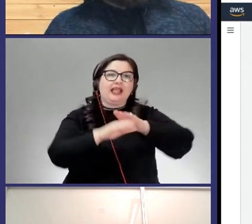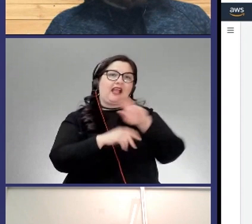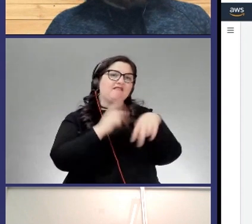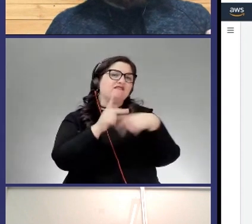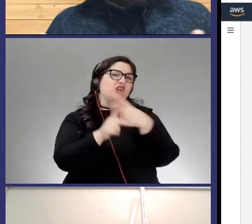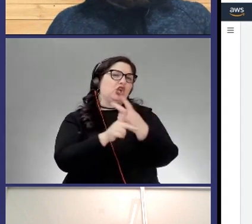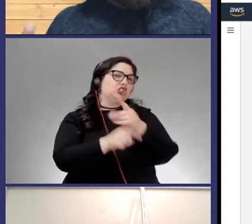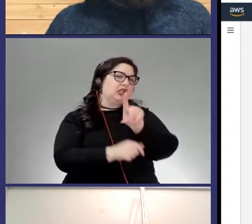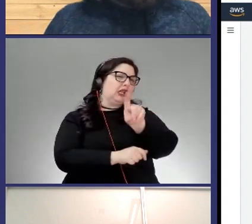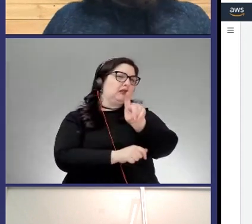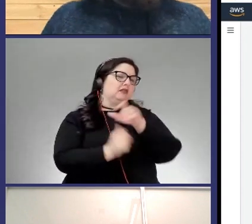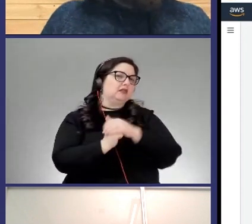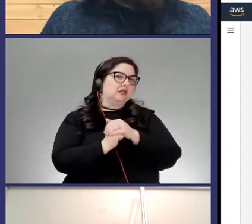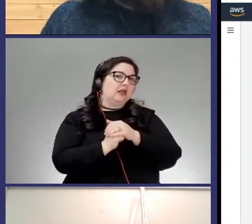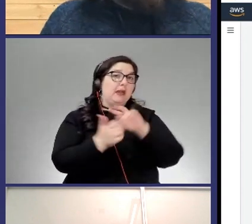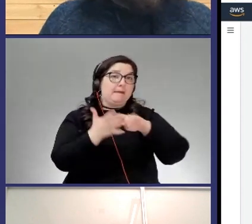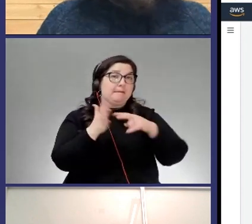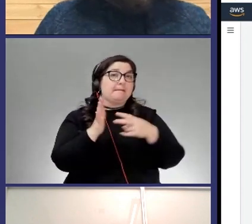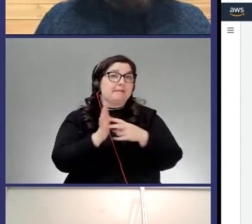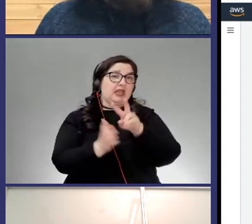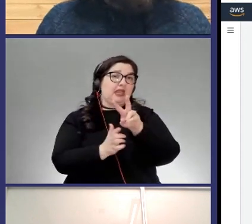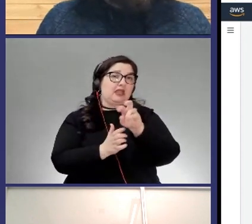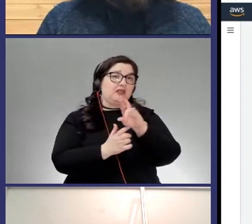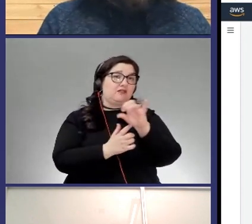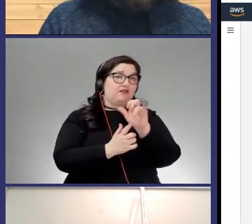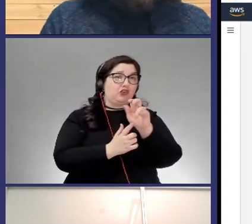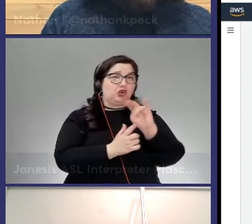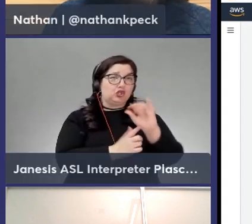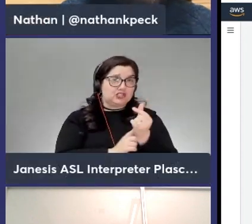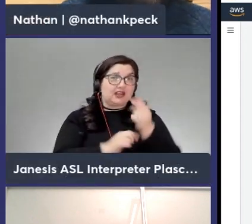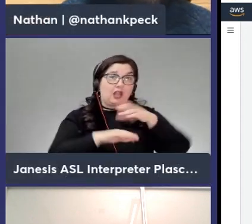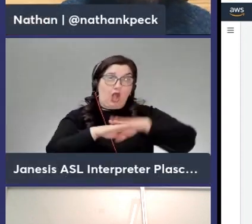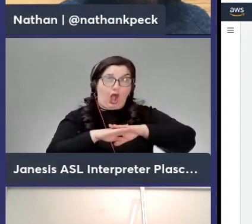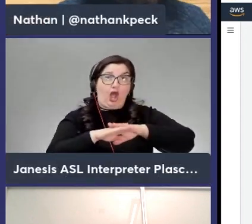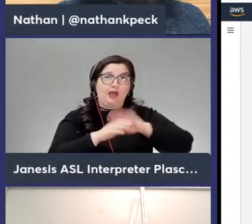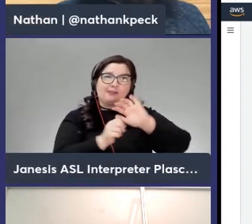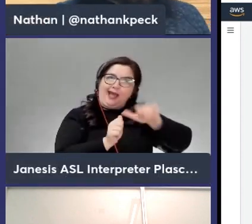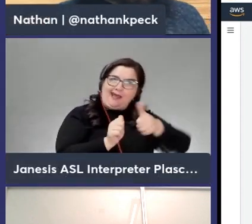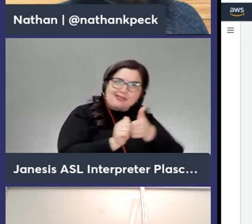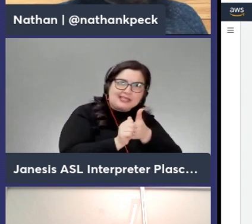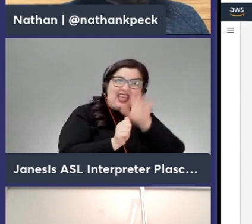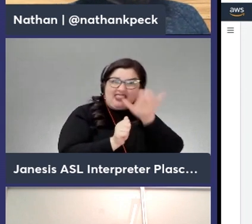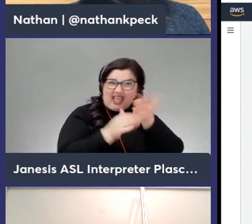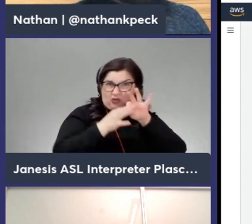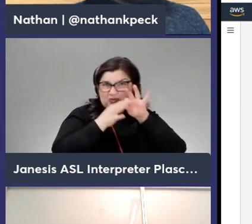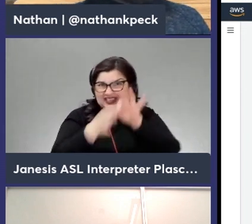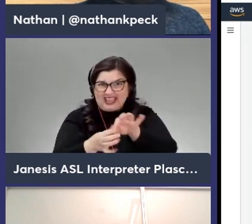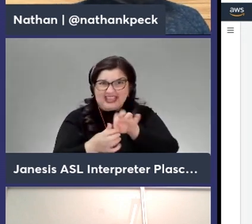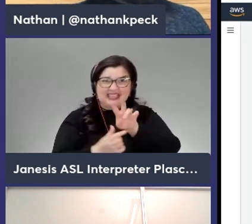is basically turning versioning on behind the scenes. Is it related to versioning or is this its own thing